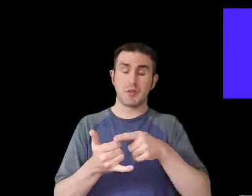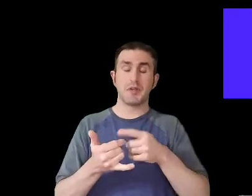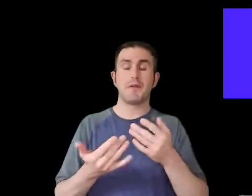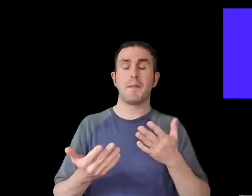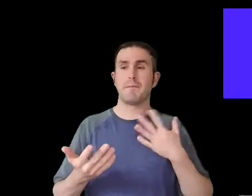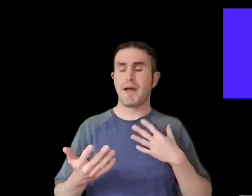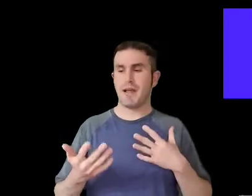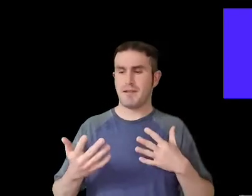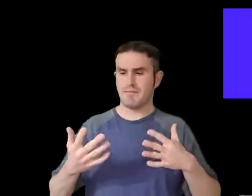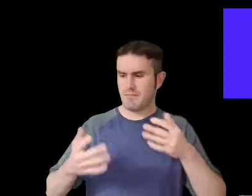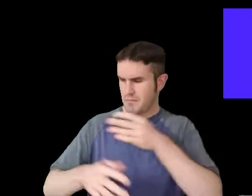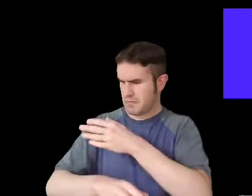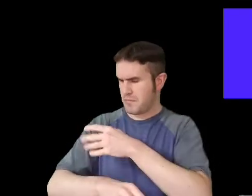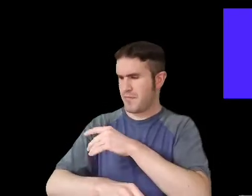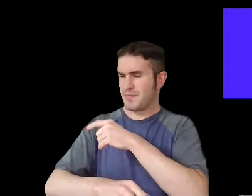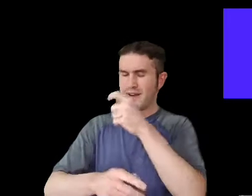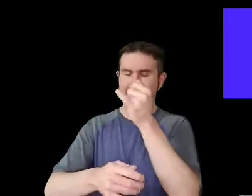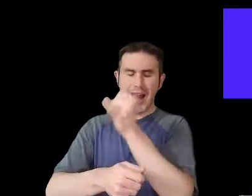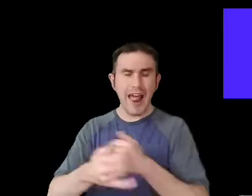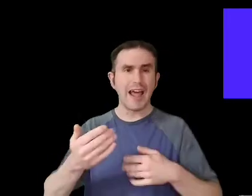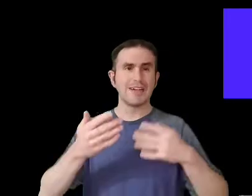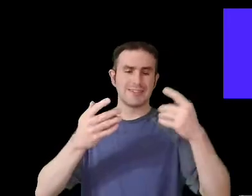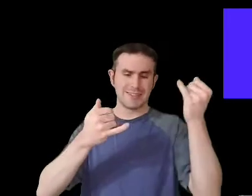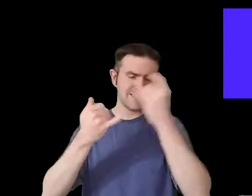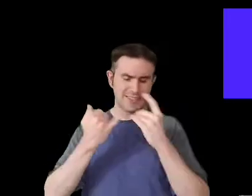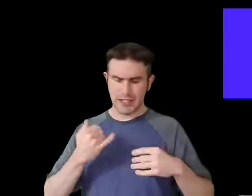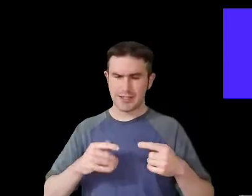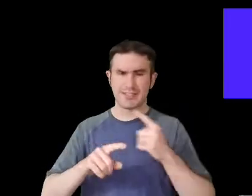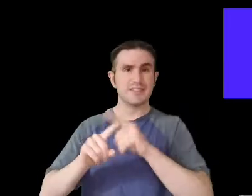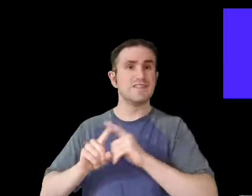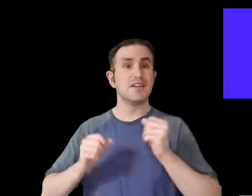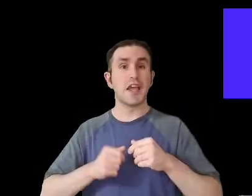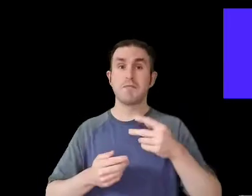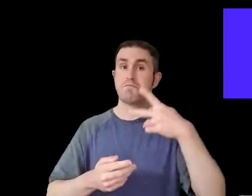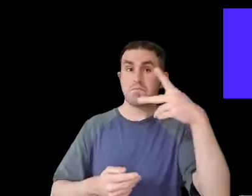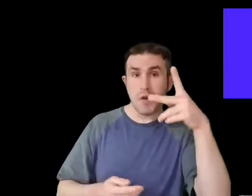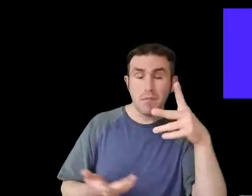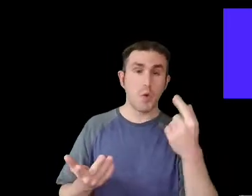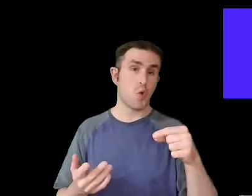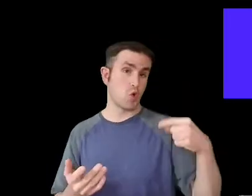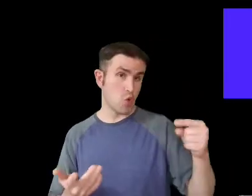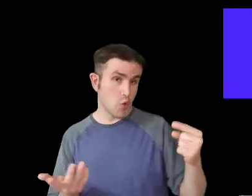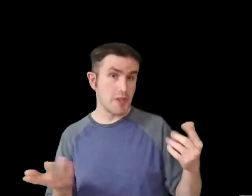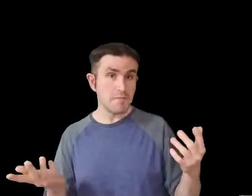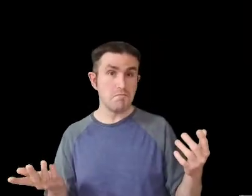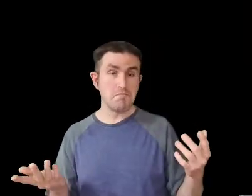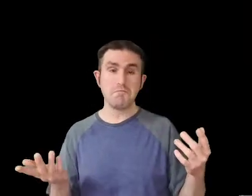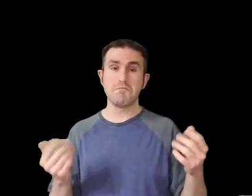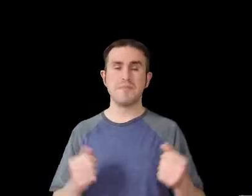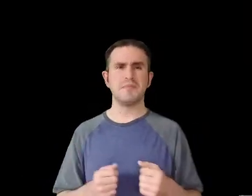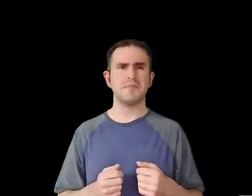and that we can do that in the purple or we could do it in a green. Now, does that have mean that